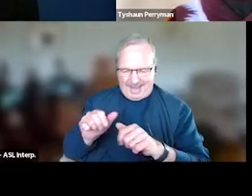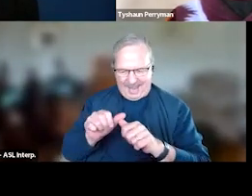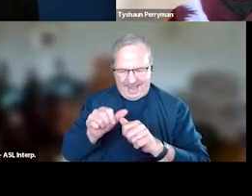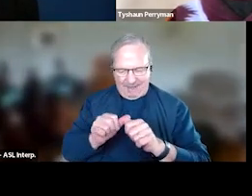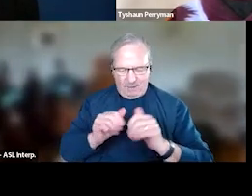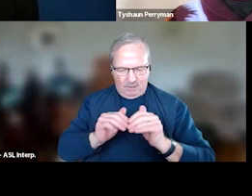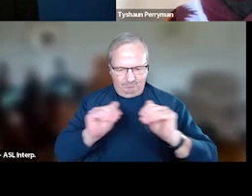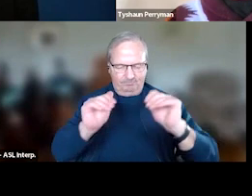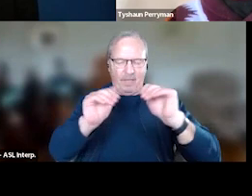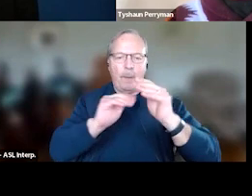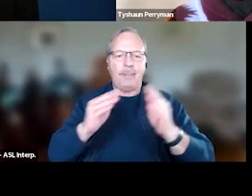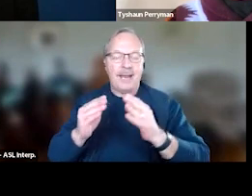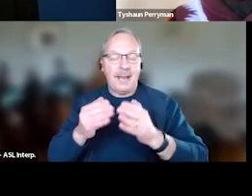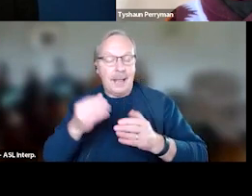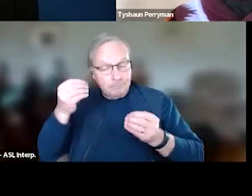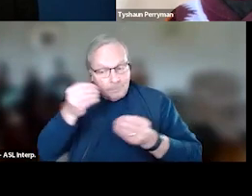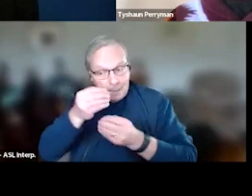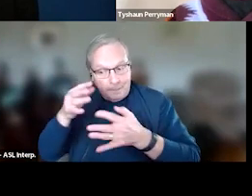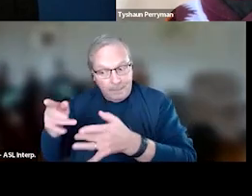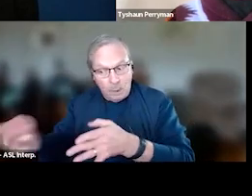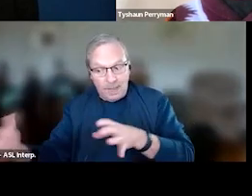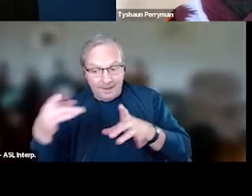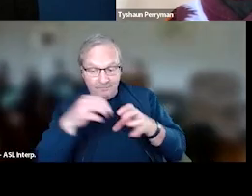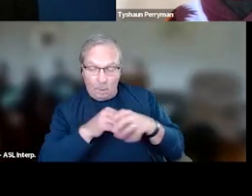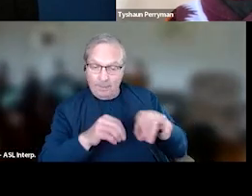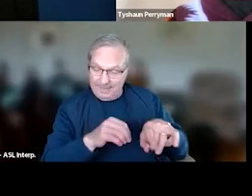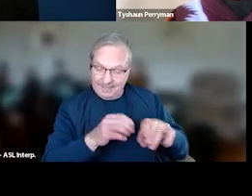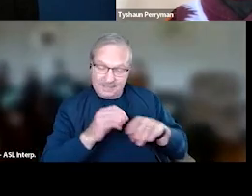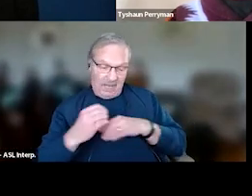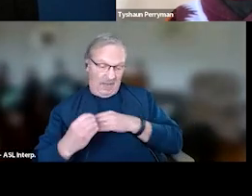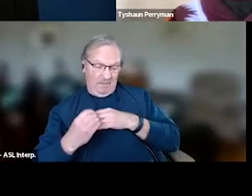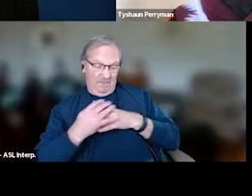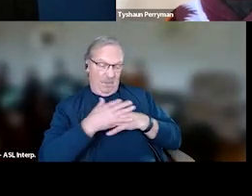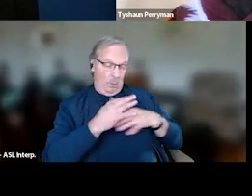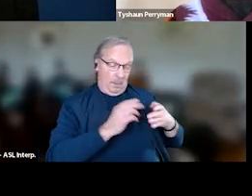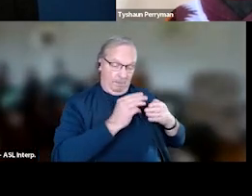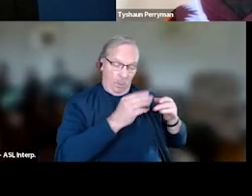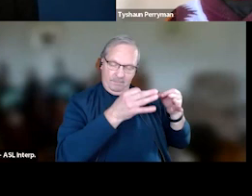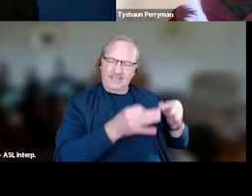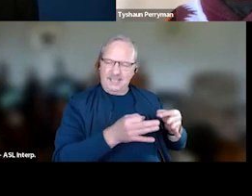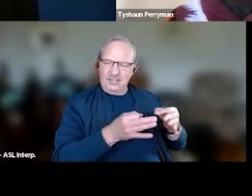letting people know how their involvement has influenced programs' decisions. Collaborating.